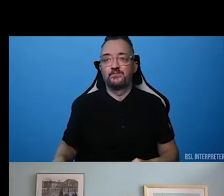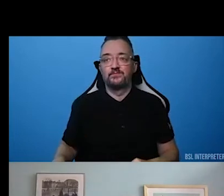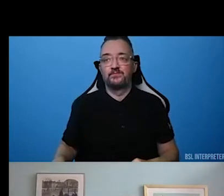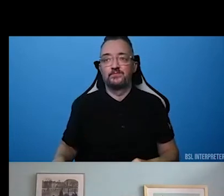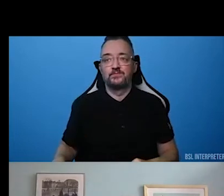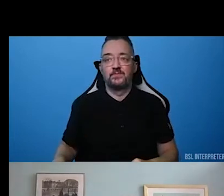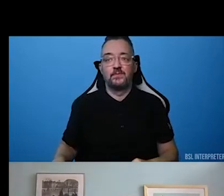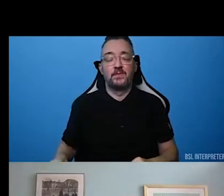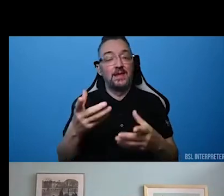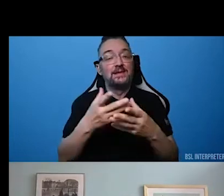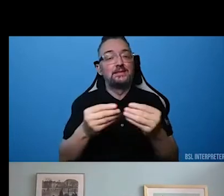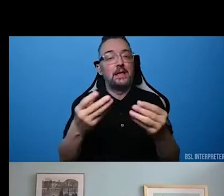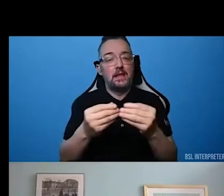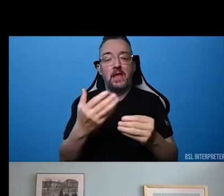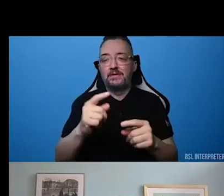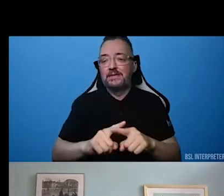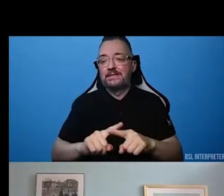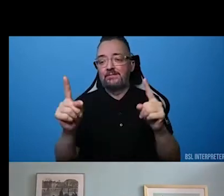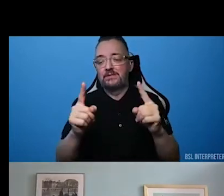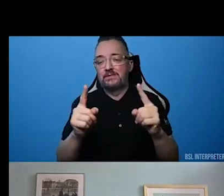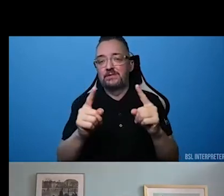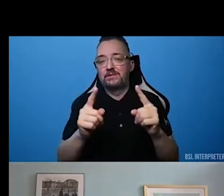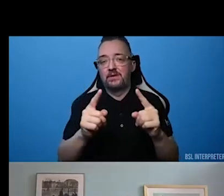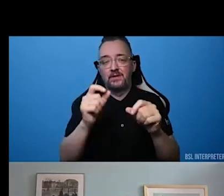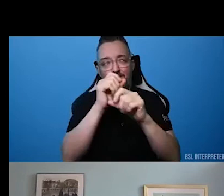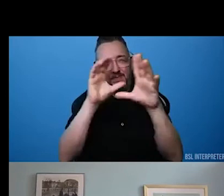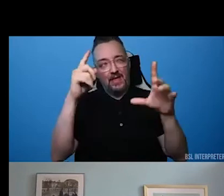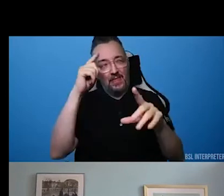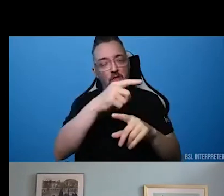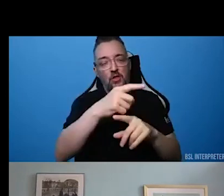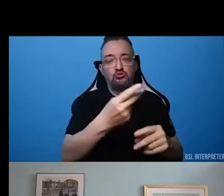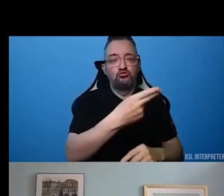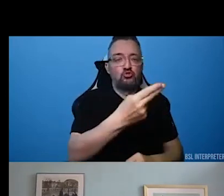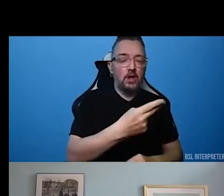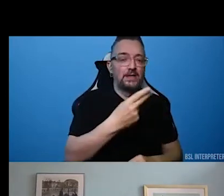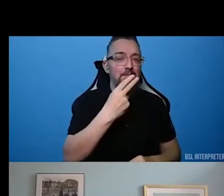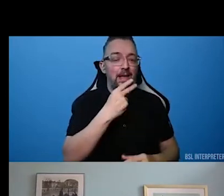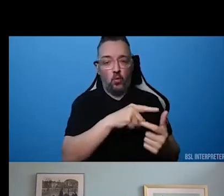to a different set of images than the crops of sugar and tobacco which can think suggest